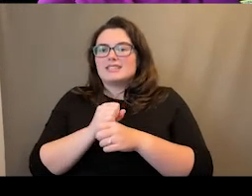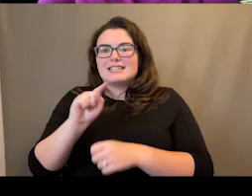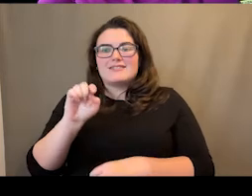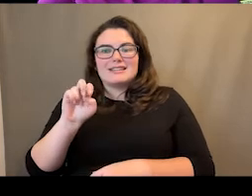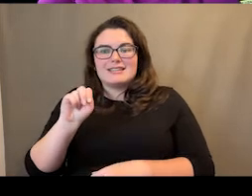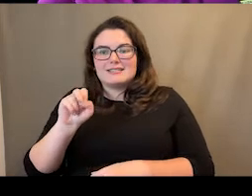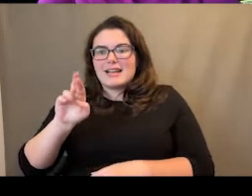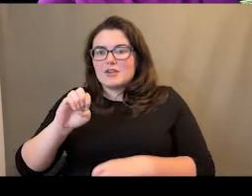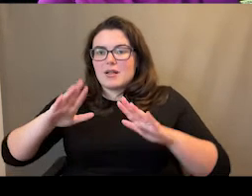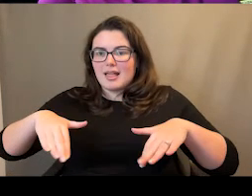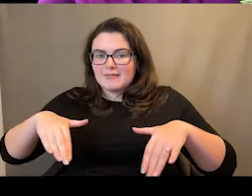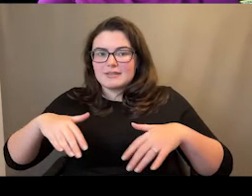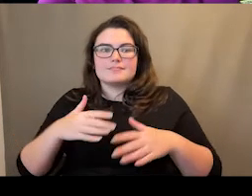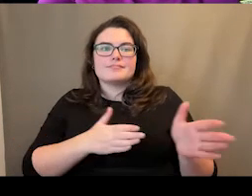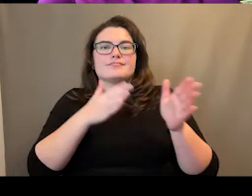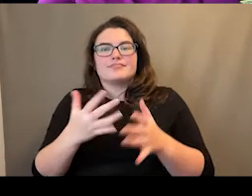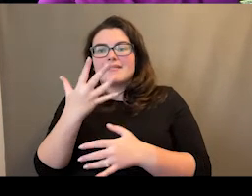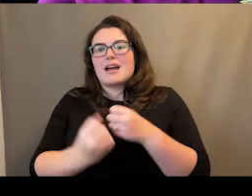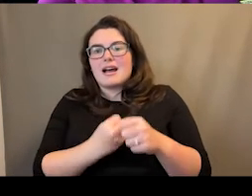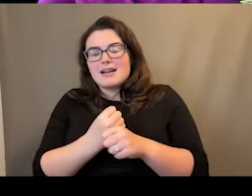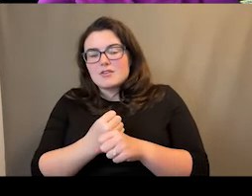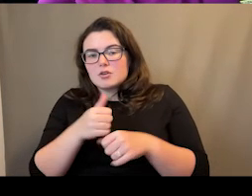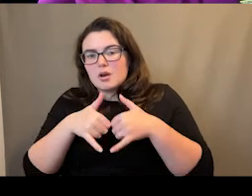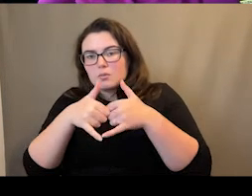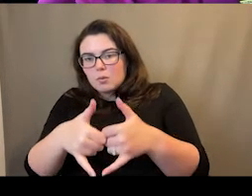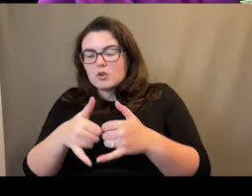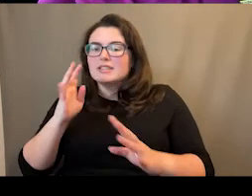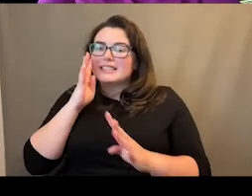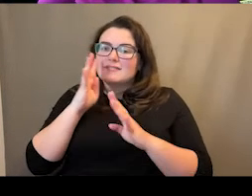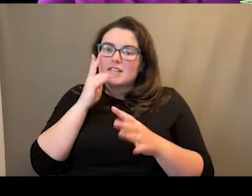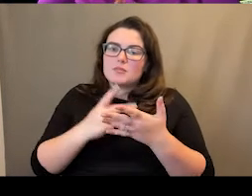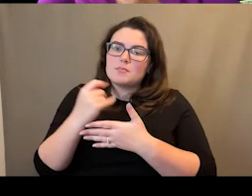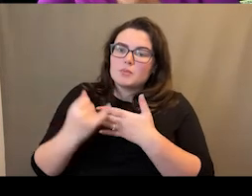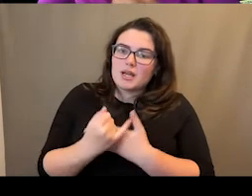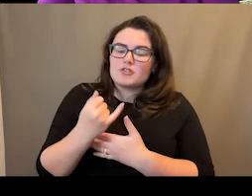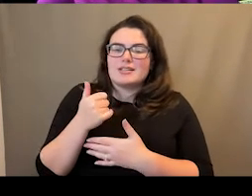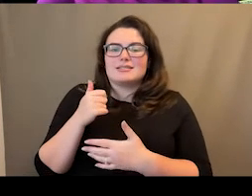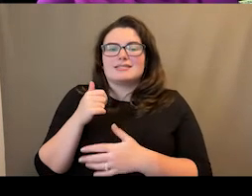five-year awards innovative projects that something that this is to set